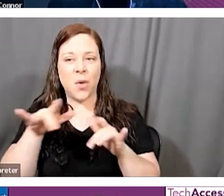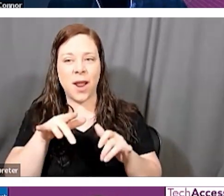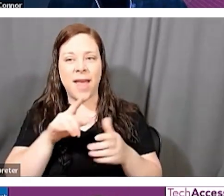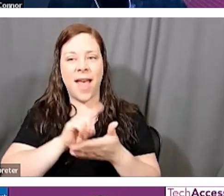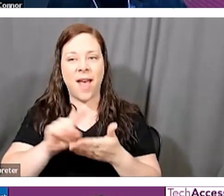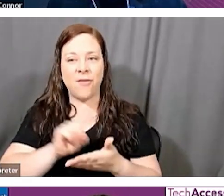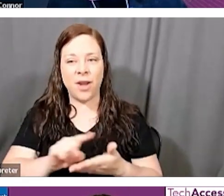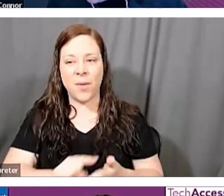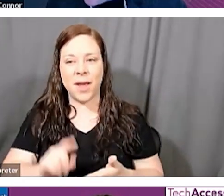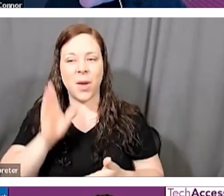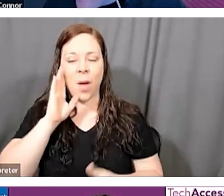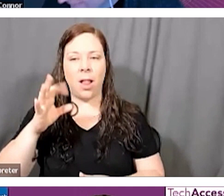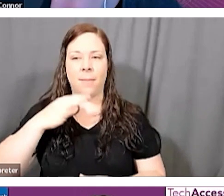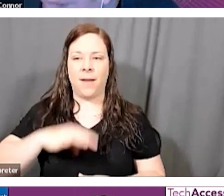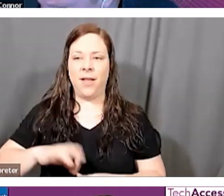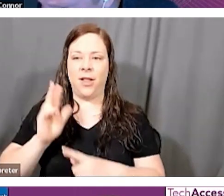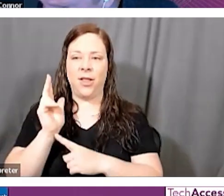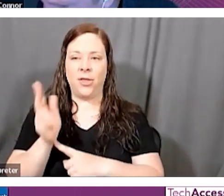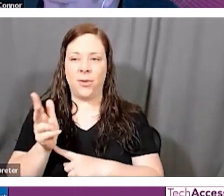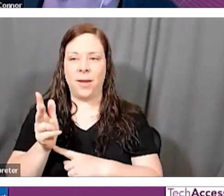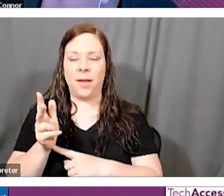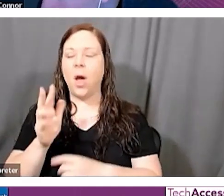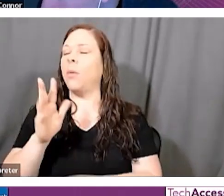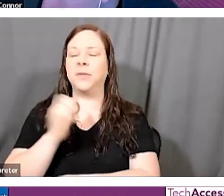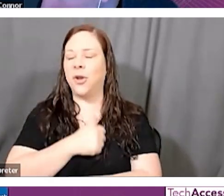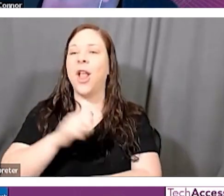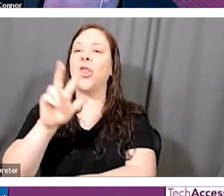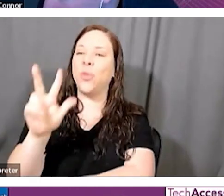This makes me think of a bigger present or a bigger present.